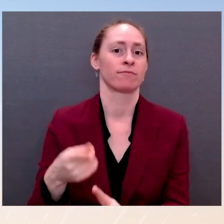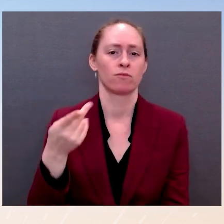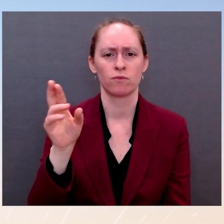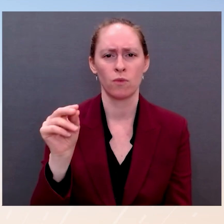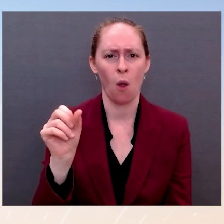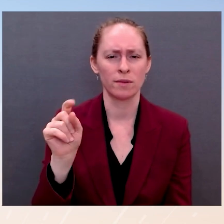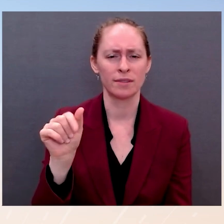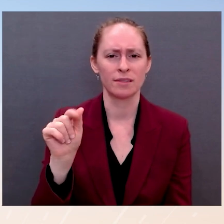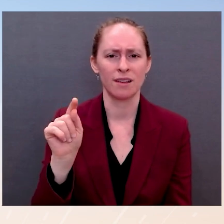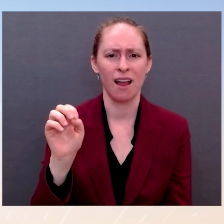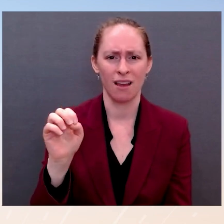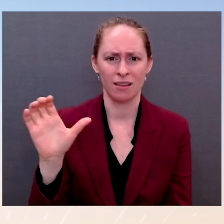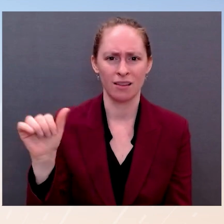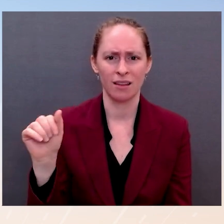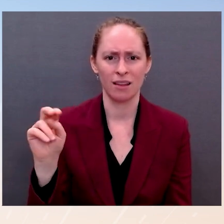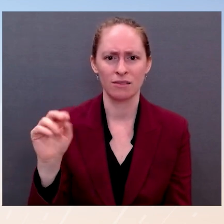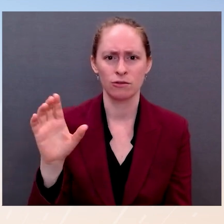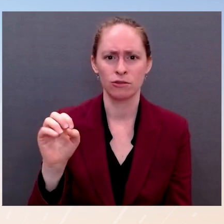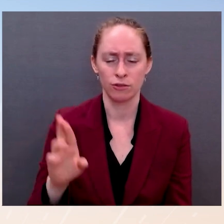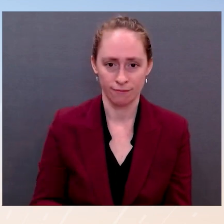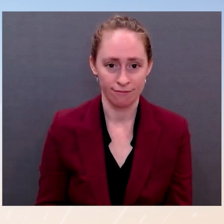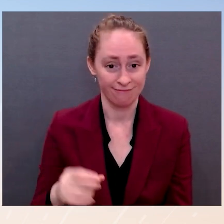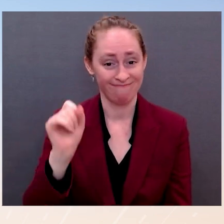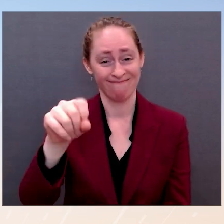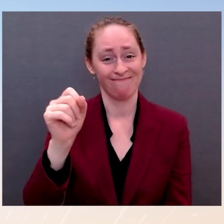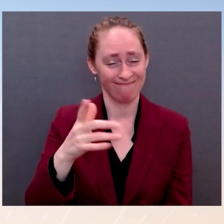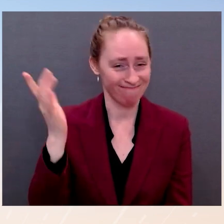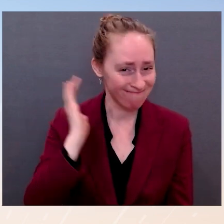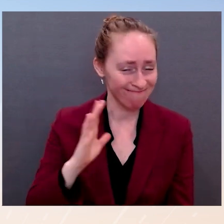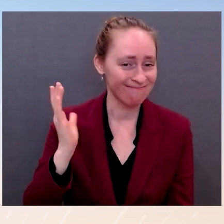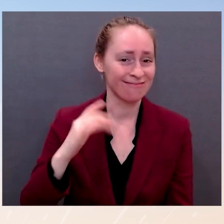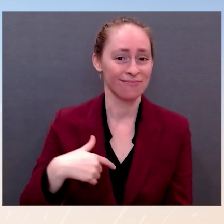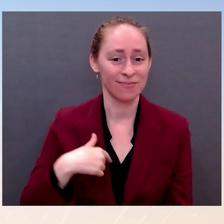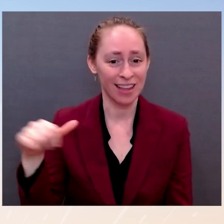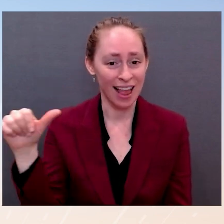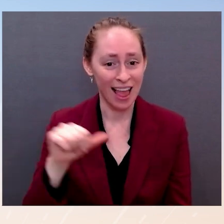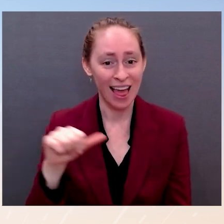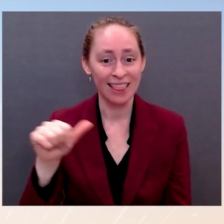And you know, for me, I was a former athlete. My most 20 years of my adult life